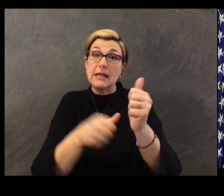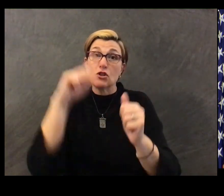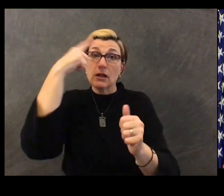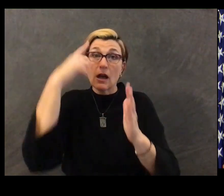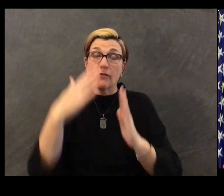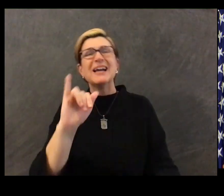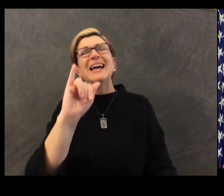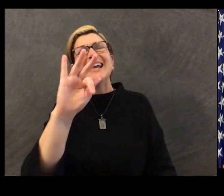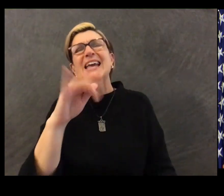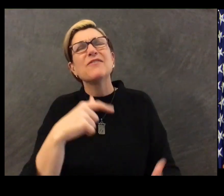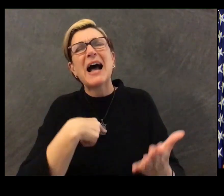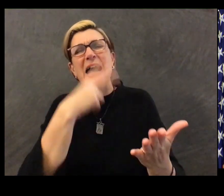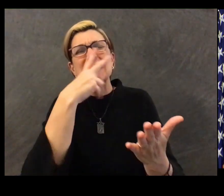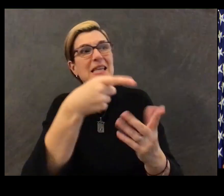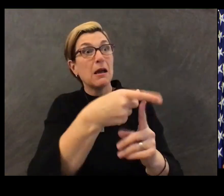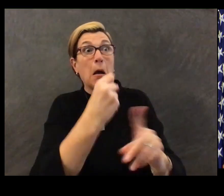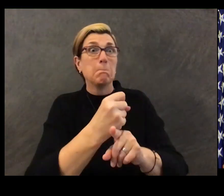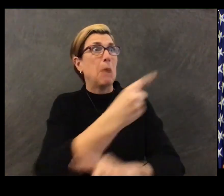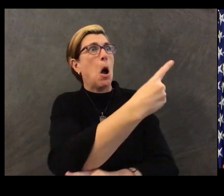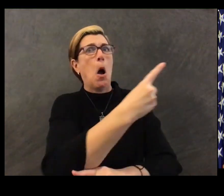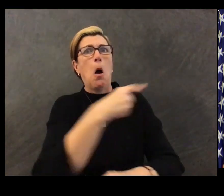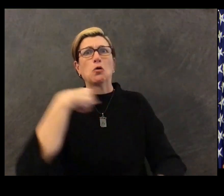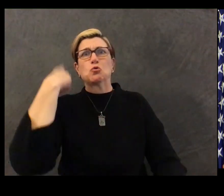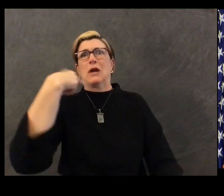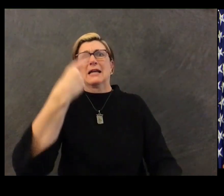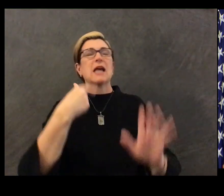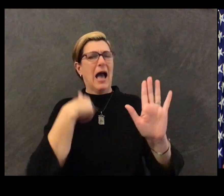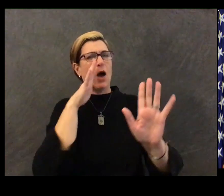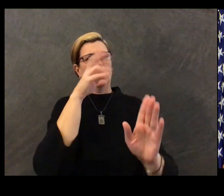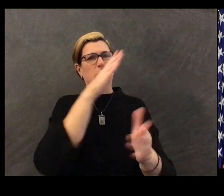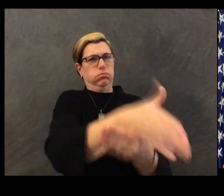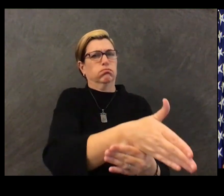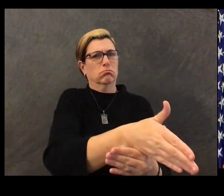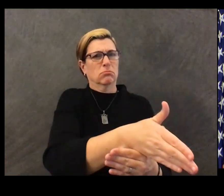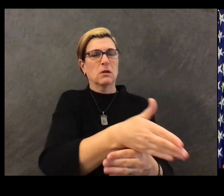totally out of line I'll do but I think spas and beauty salons and tattoo